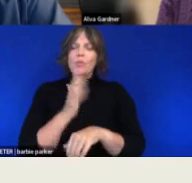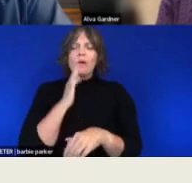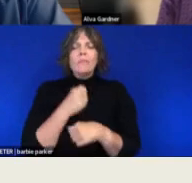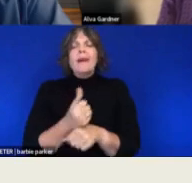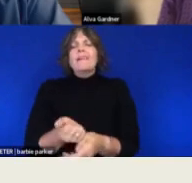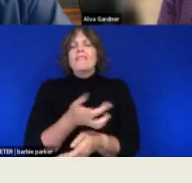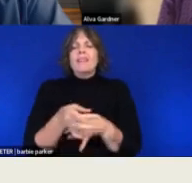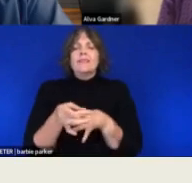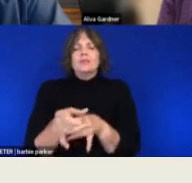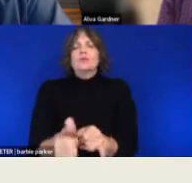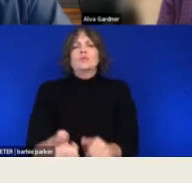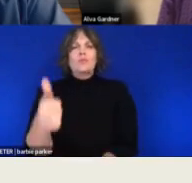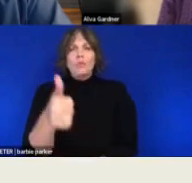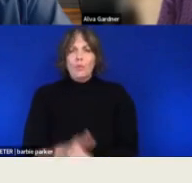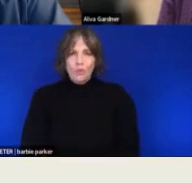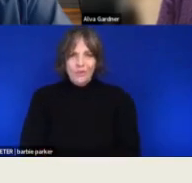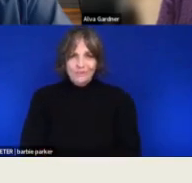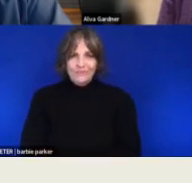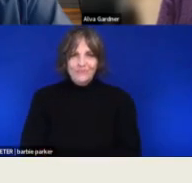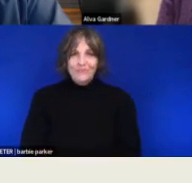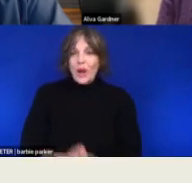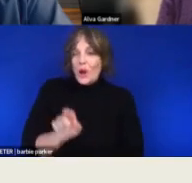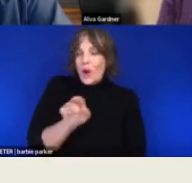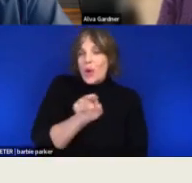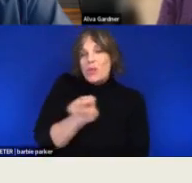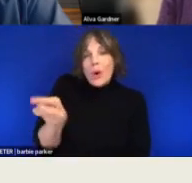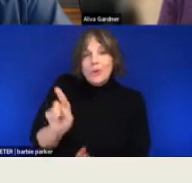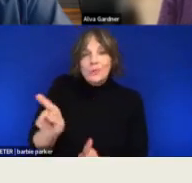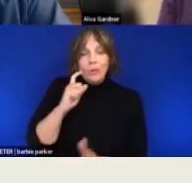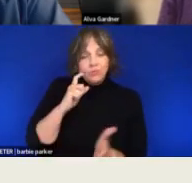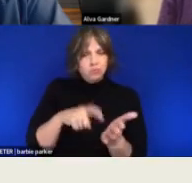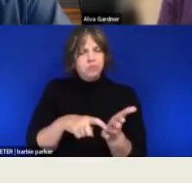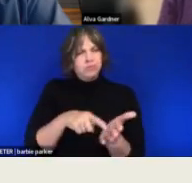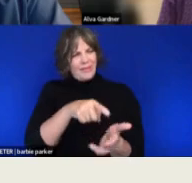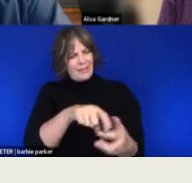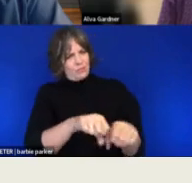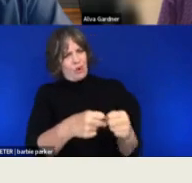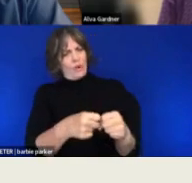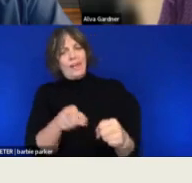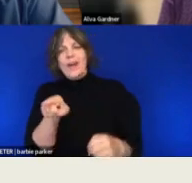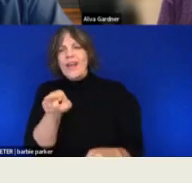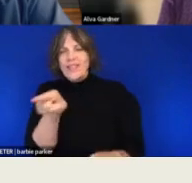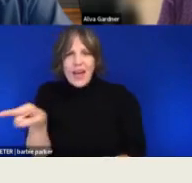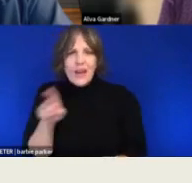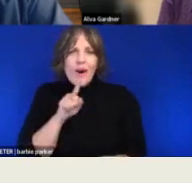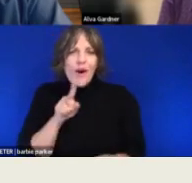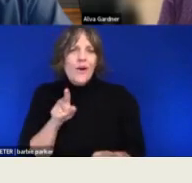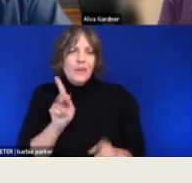that see that it's broken are the ones, more often than not, that have ideas and how to fix